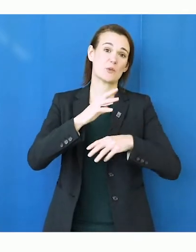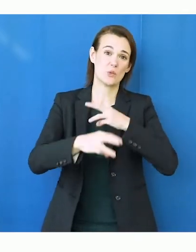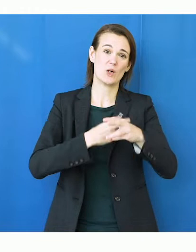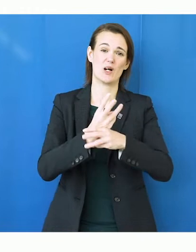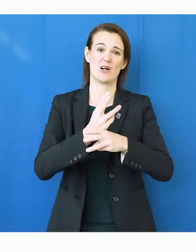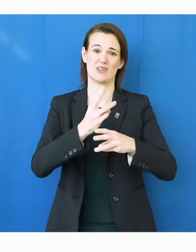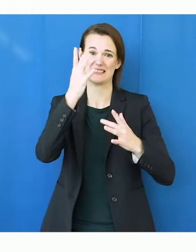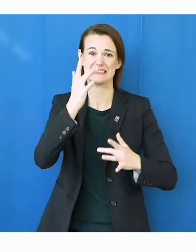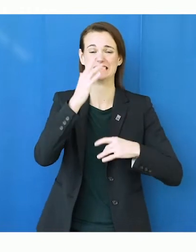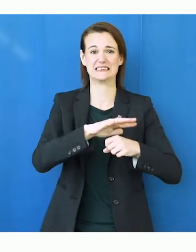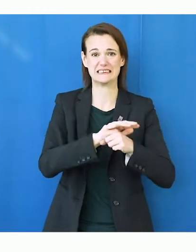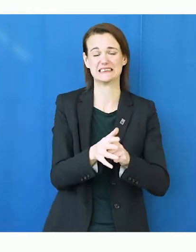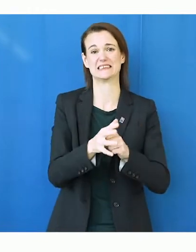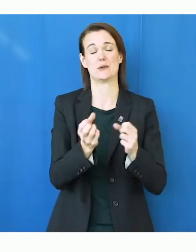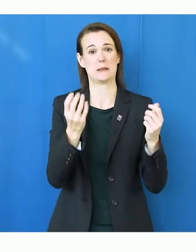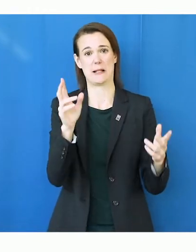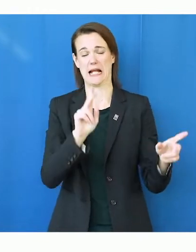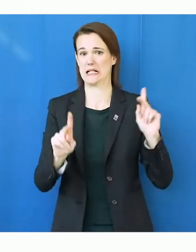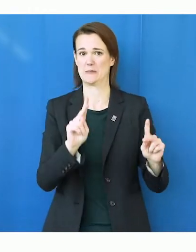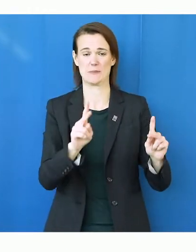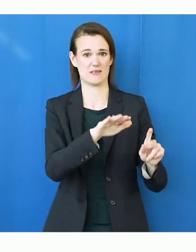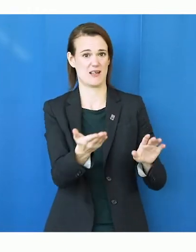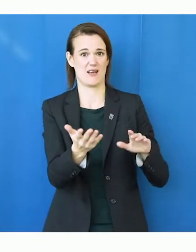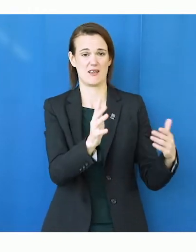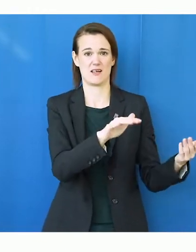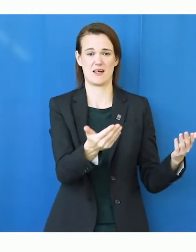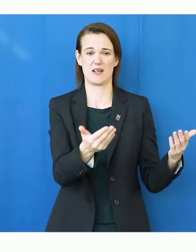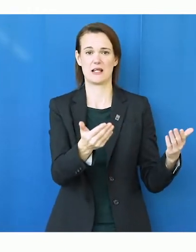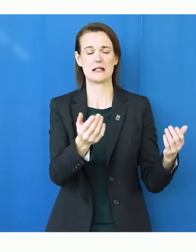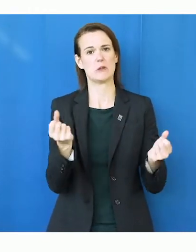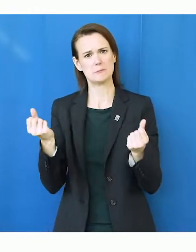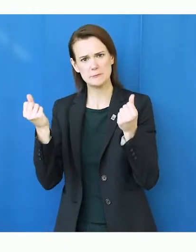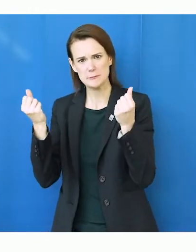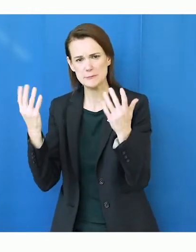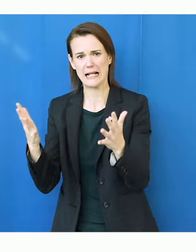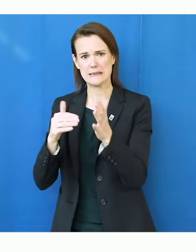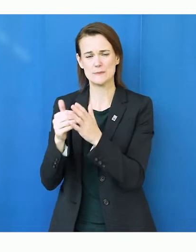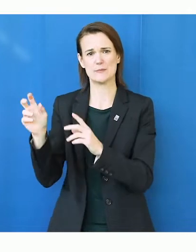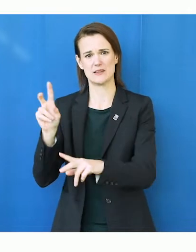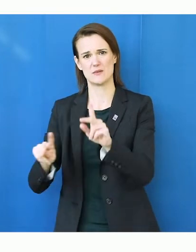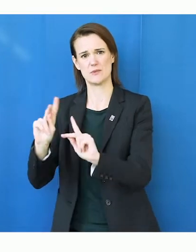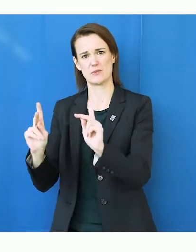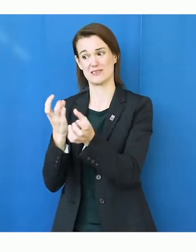But let us not forget to celebrate the Millions of lives that have been saved as a result of all of us working together.